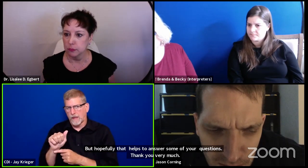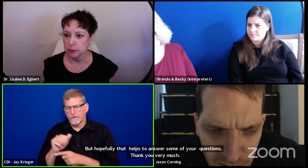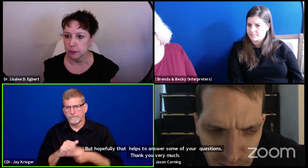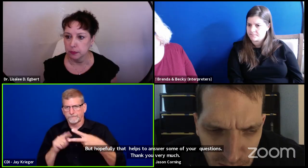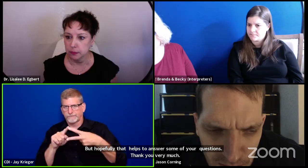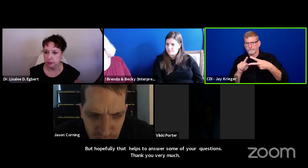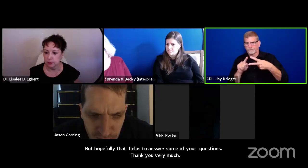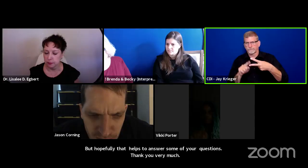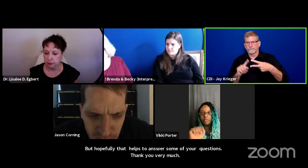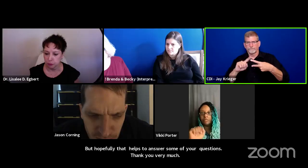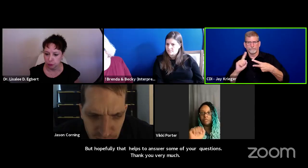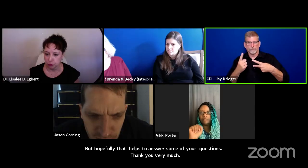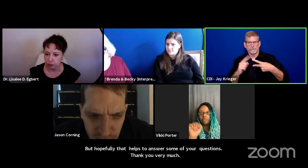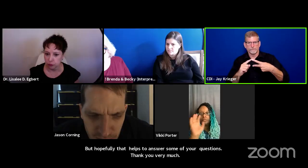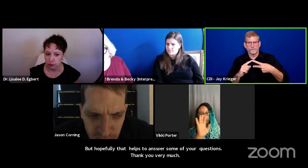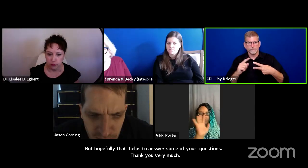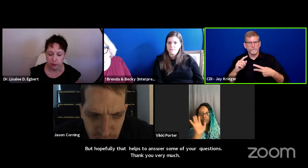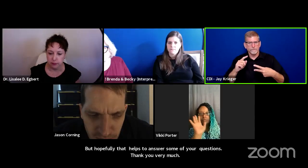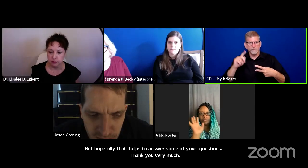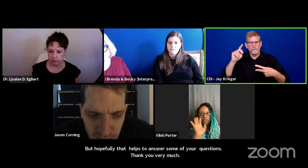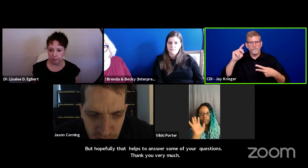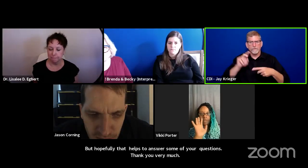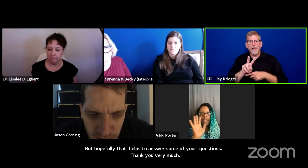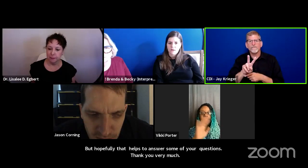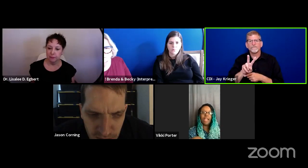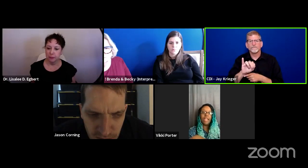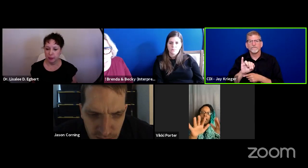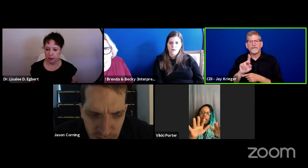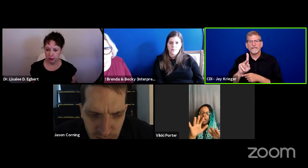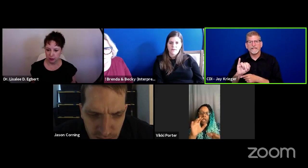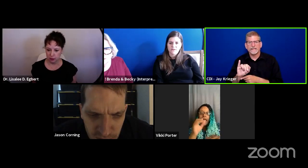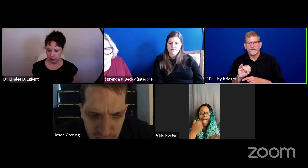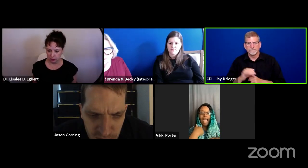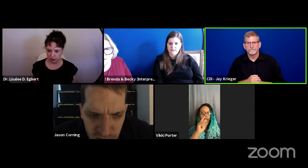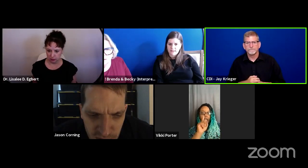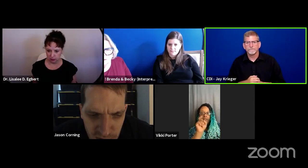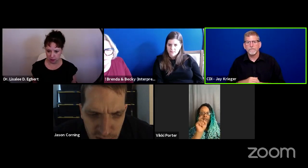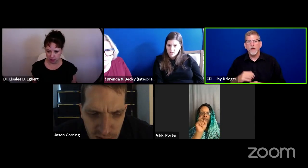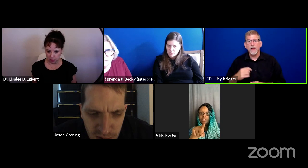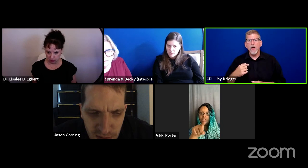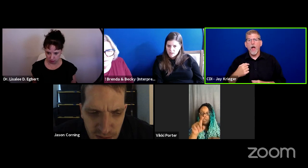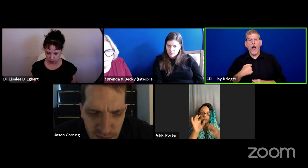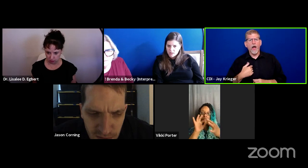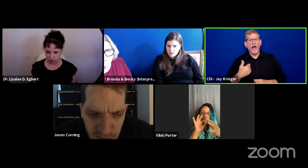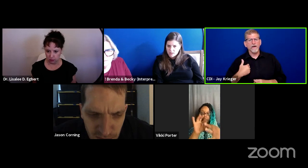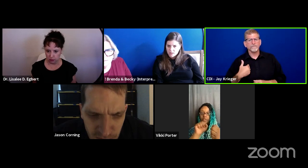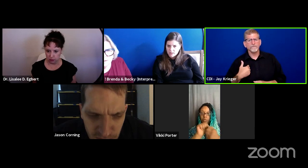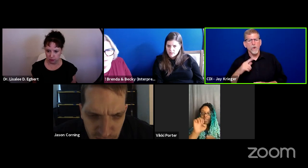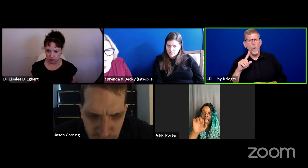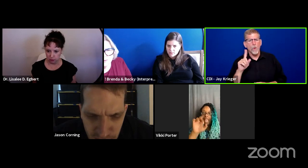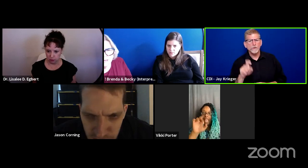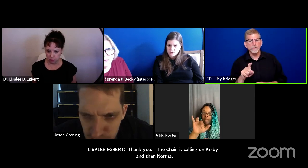Apologies. Vikki. This is Vikki.